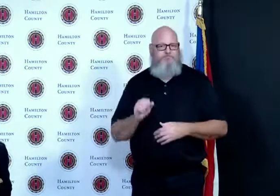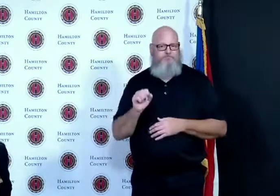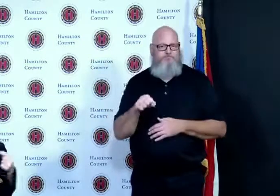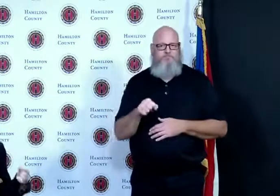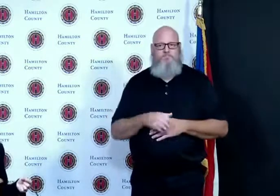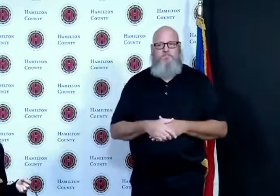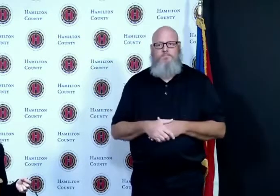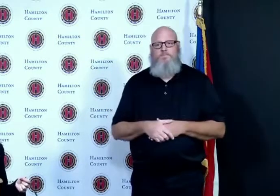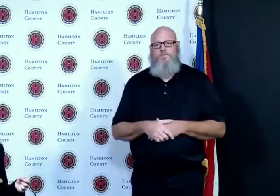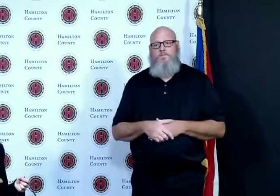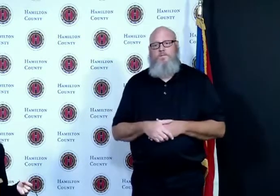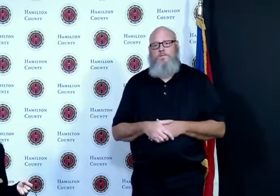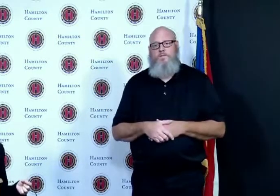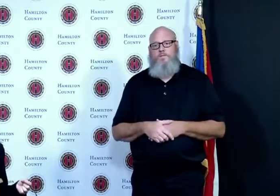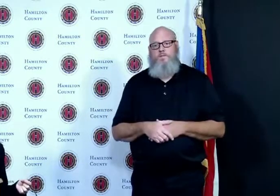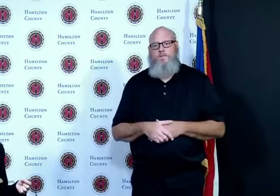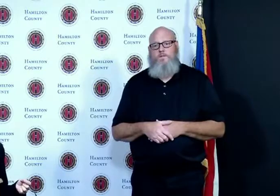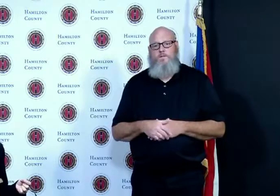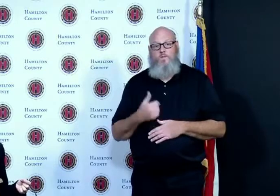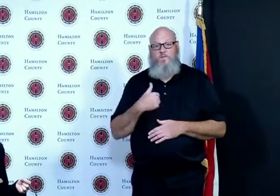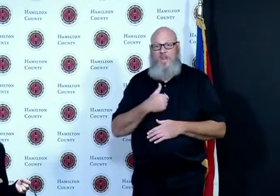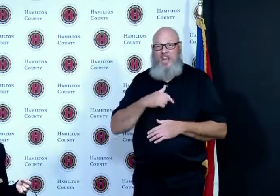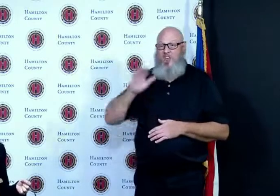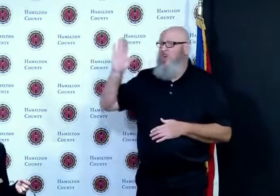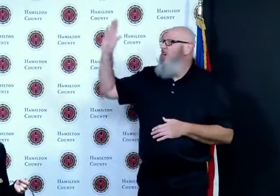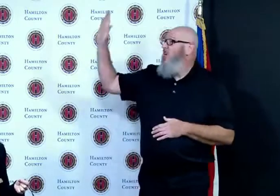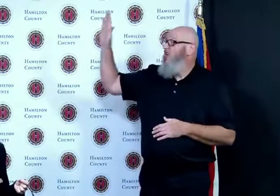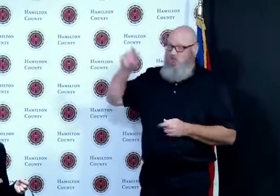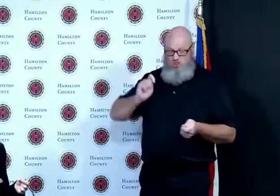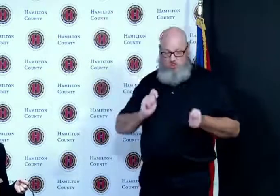we in Hamilton County are going to do this differently we are following the state's criteria